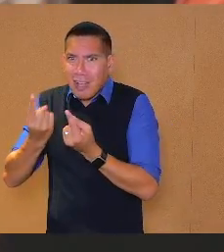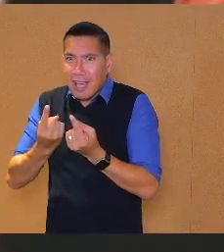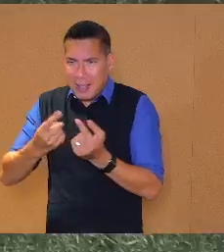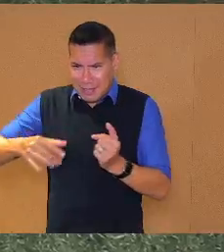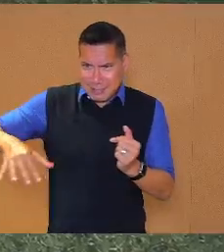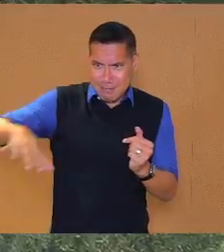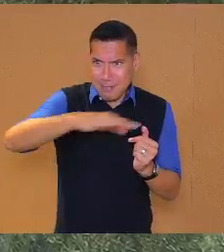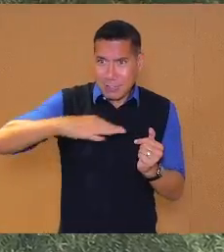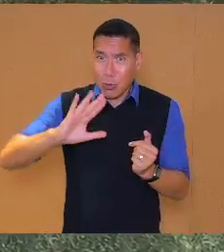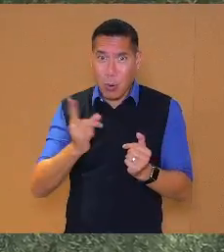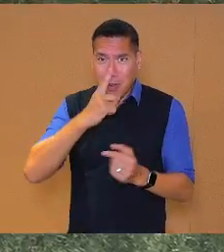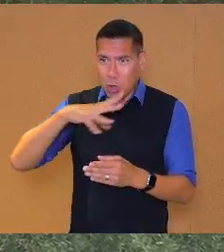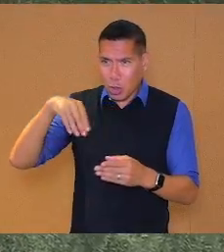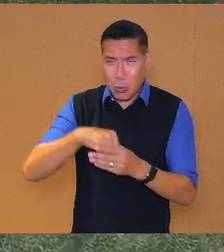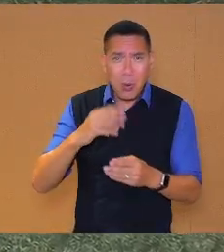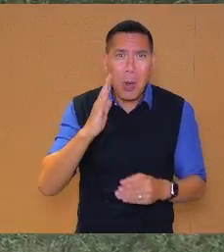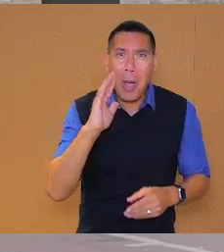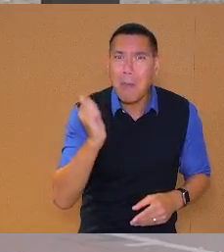space where everyone is included, no matter of their